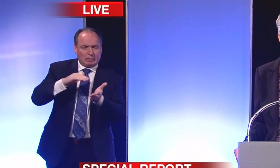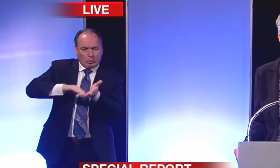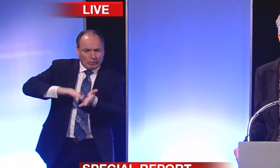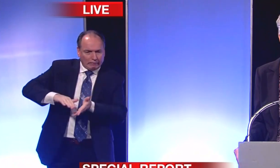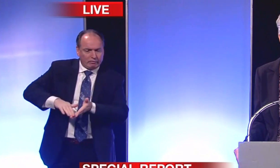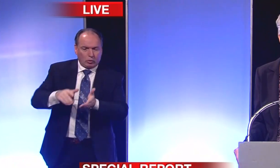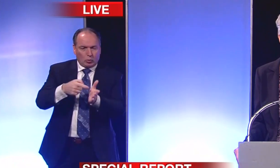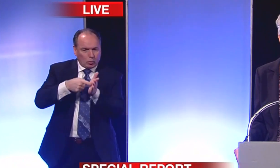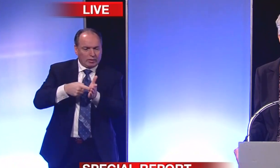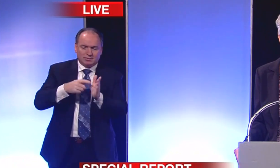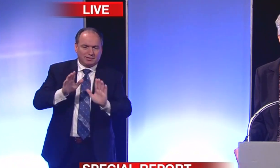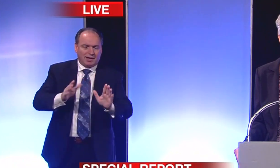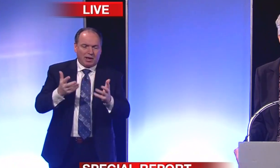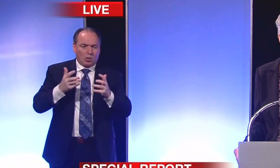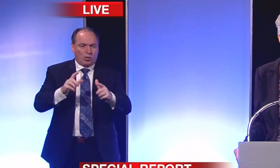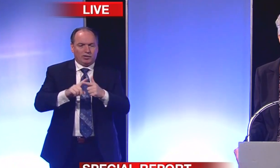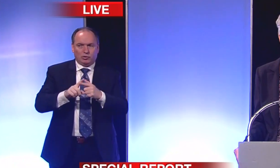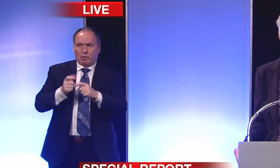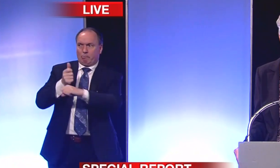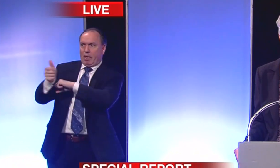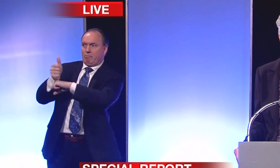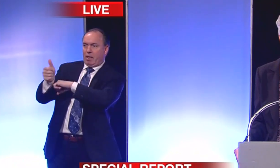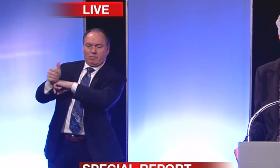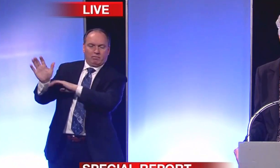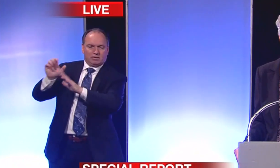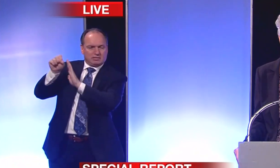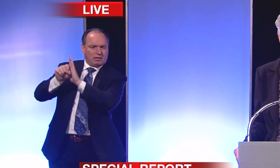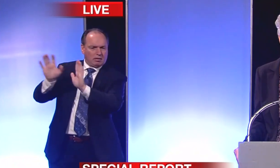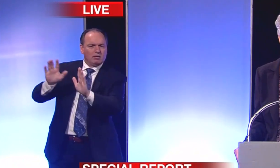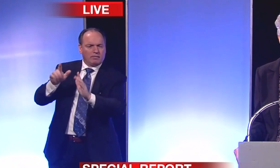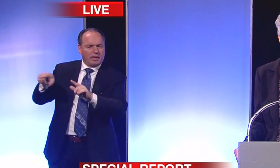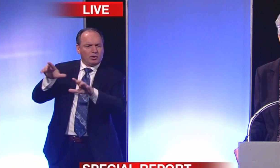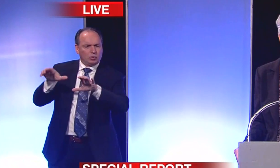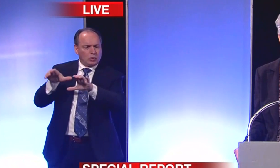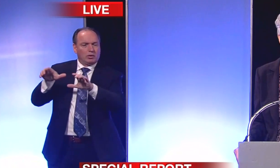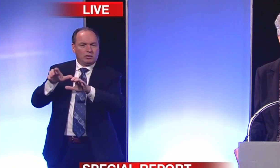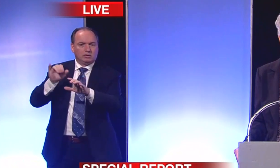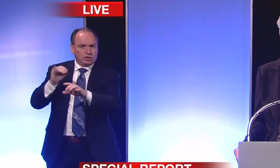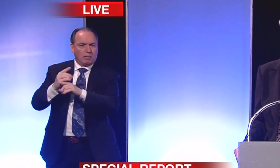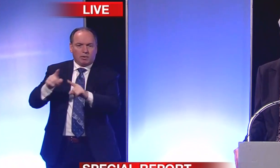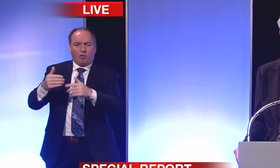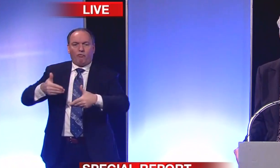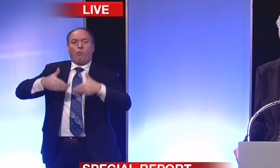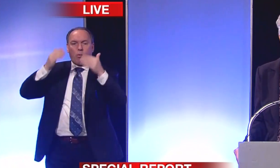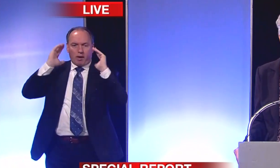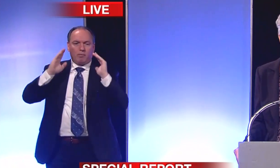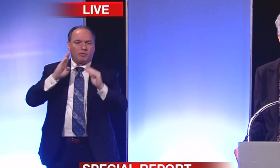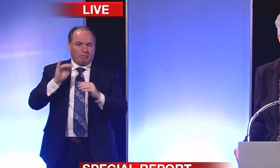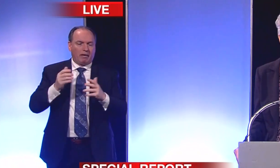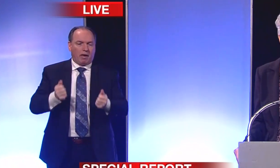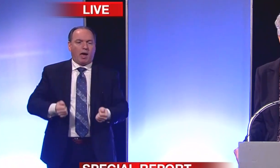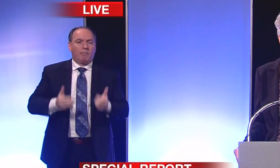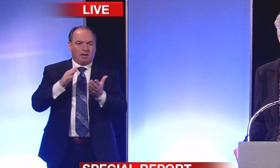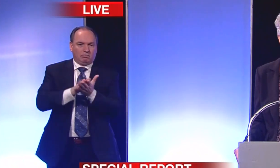NOT RECEIVED A LIST. I KNOW THEY HAVE GOTTEN TENS OF THOUSANDS REQUEST FOR WAIVERS SO I DON'T WANT TO SAY THEY ARE